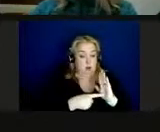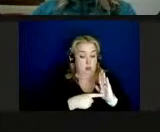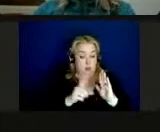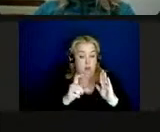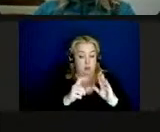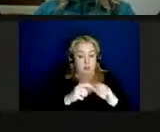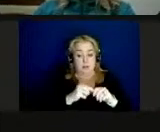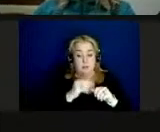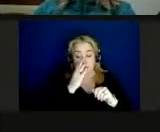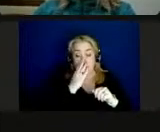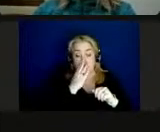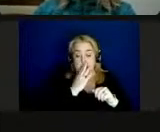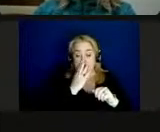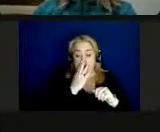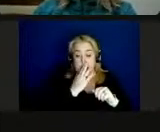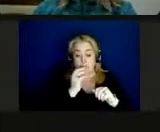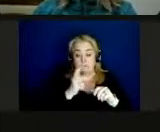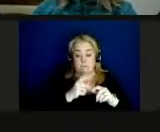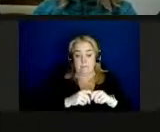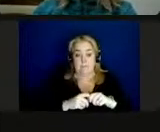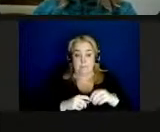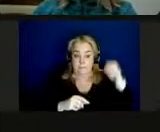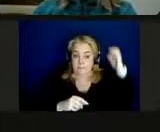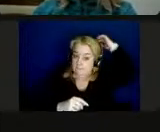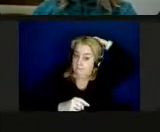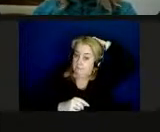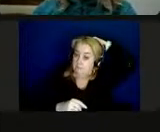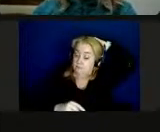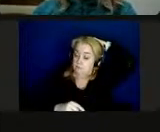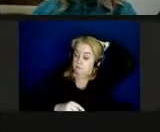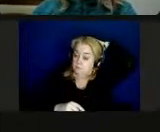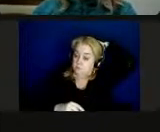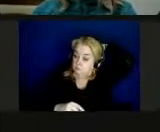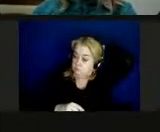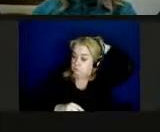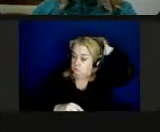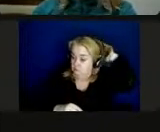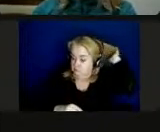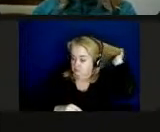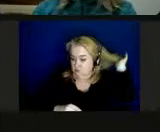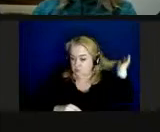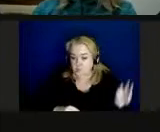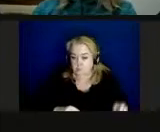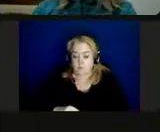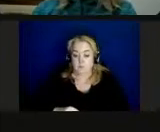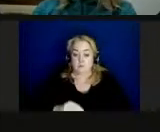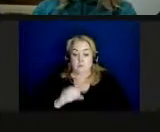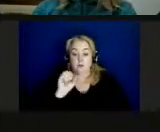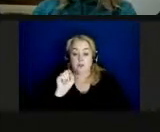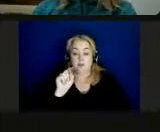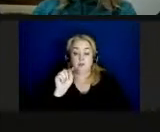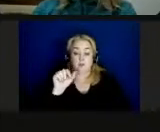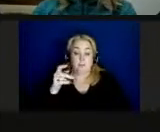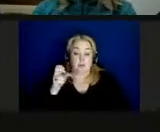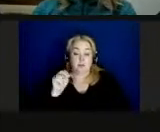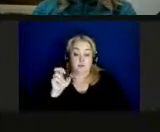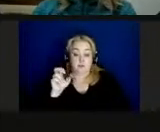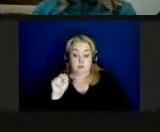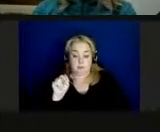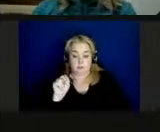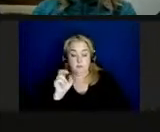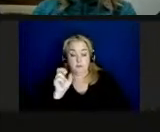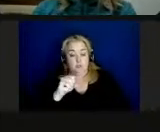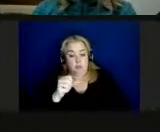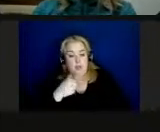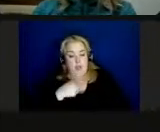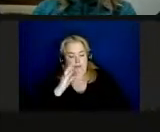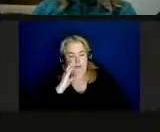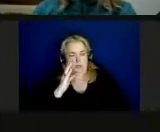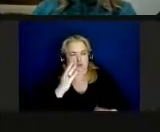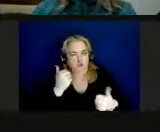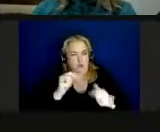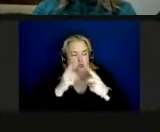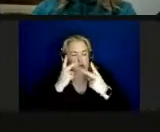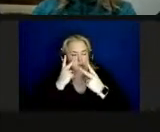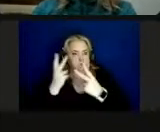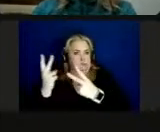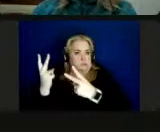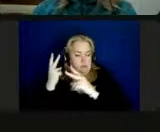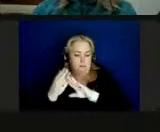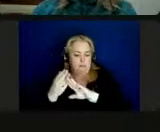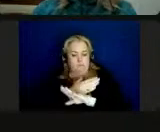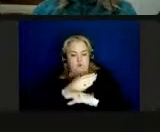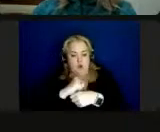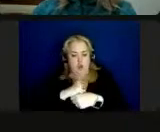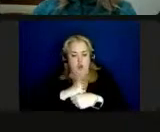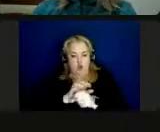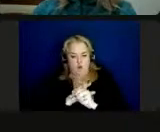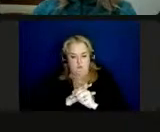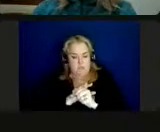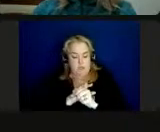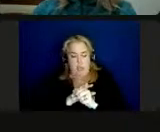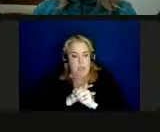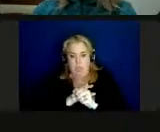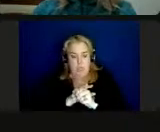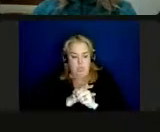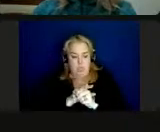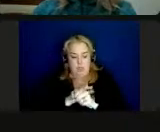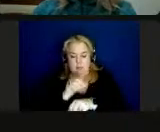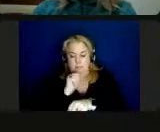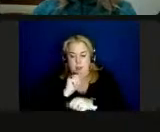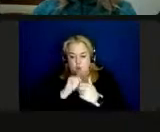RACHEL TOTALLY DIFFERENT MODEL.